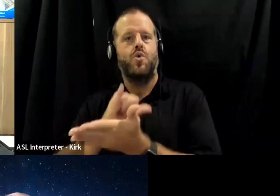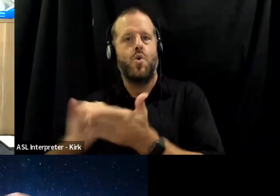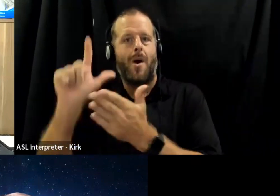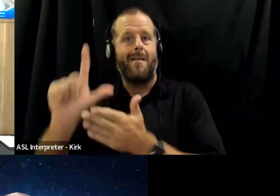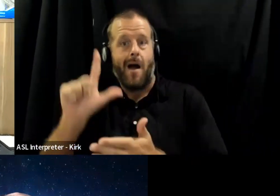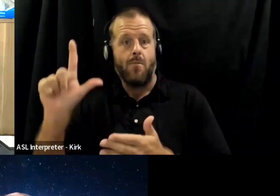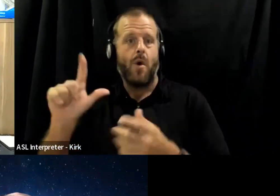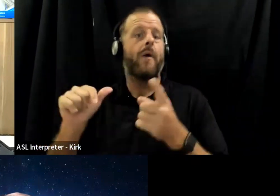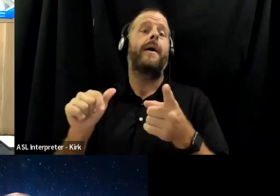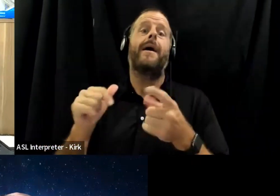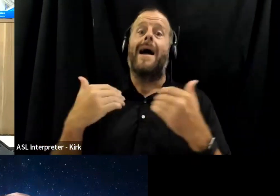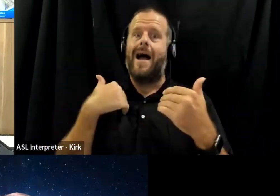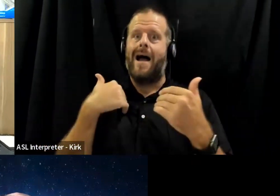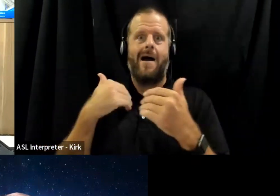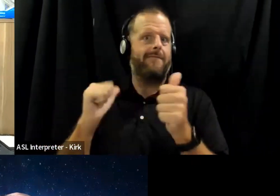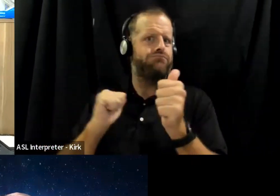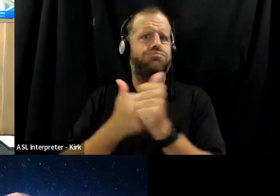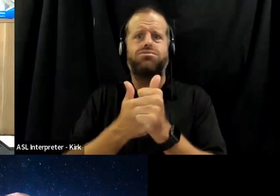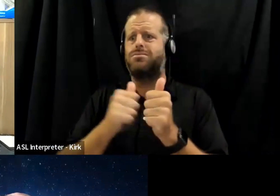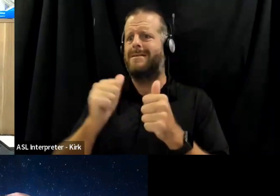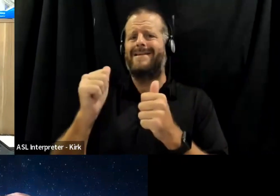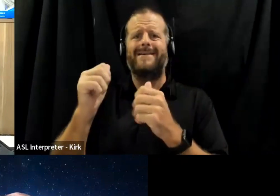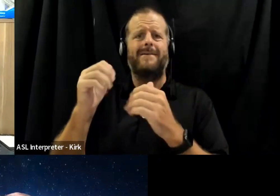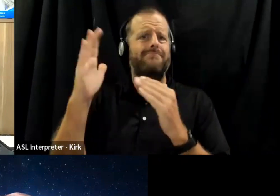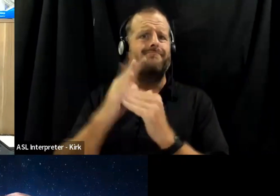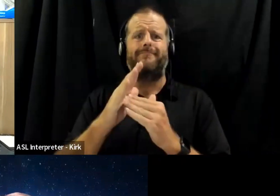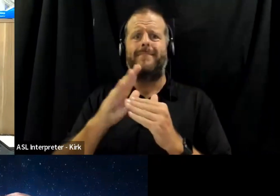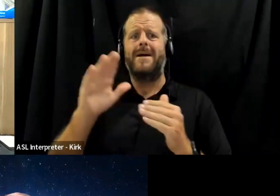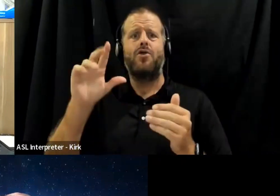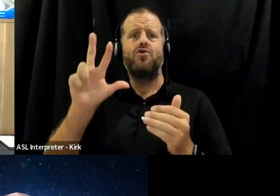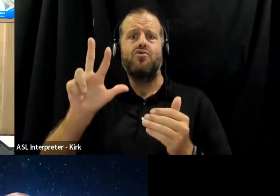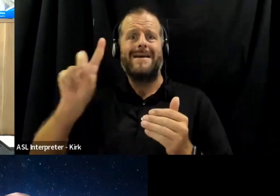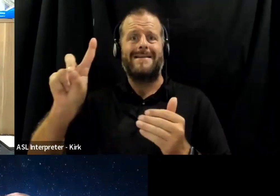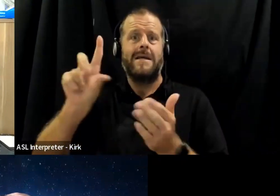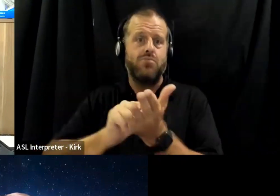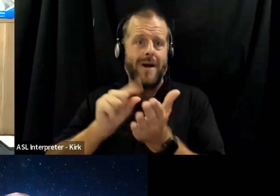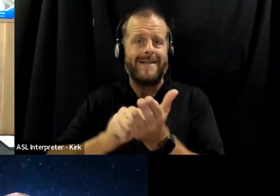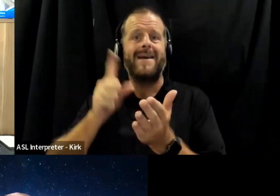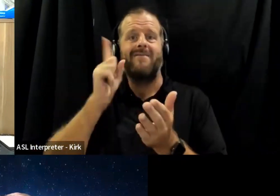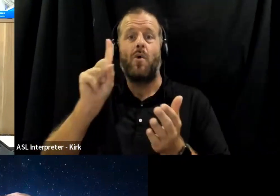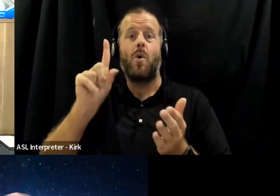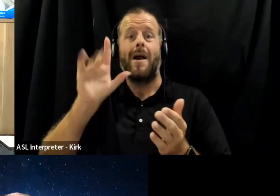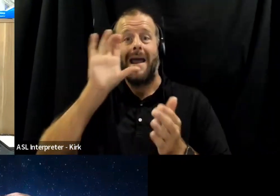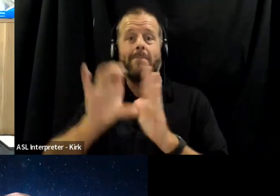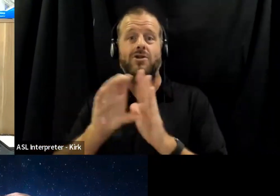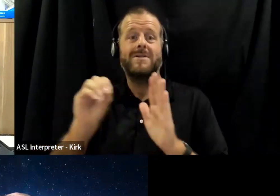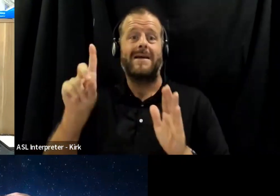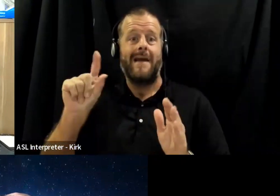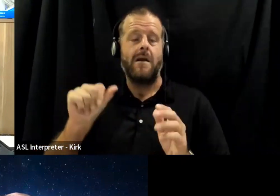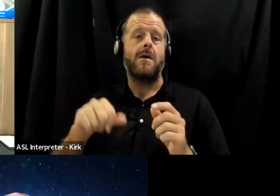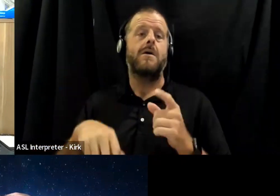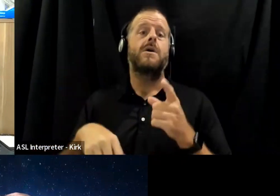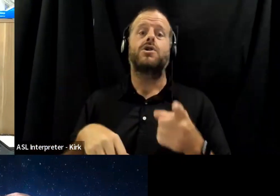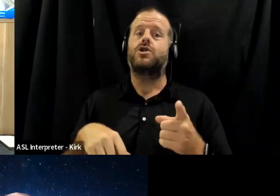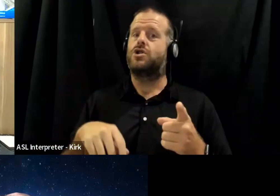art 3D printing for accessible images and data. She's a library journal mover and shaker,